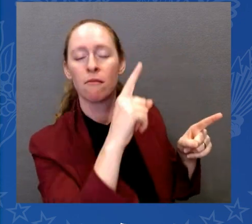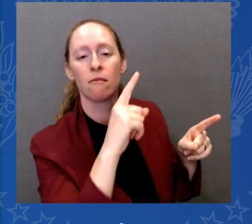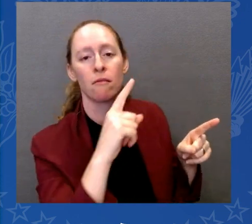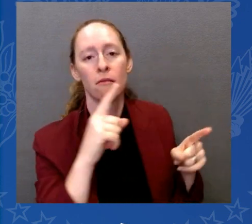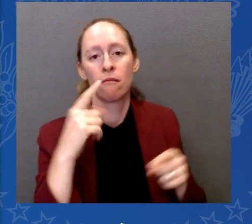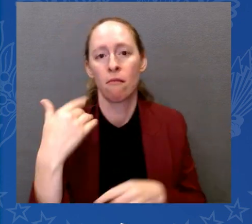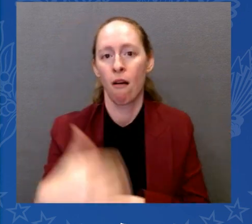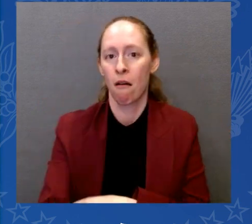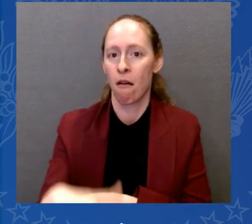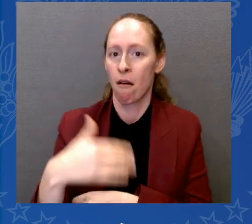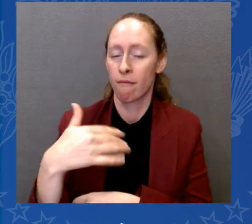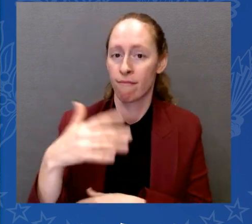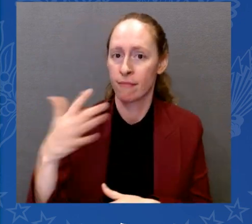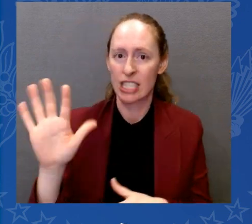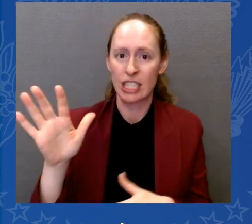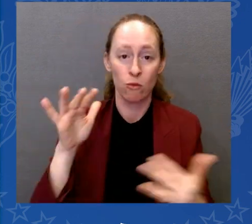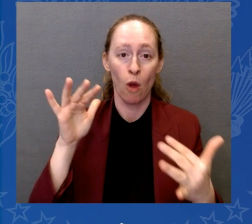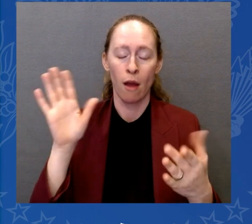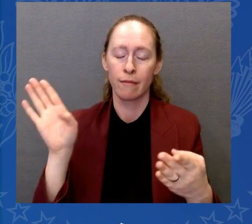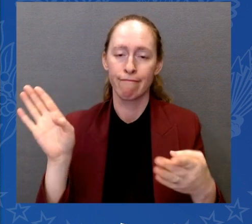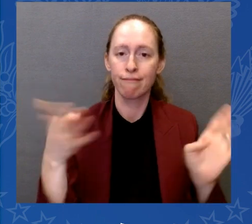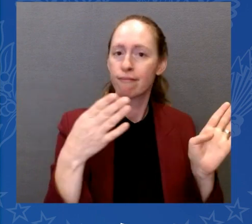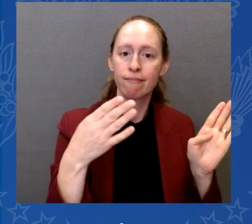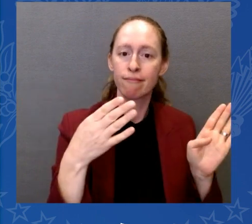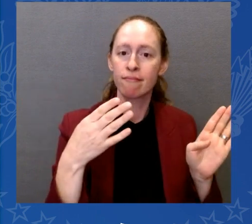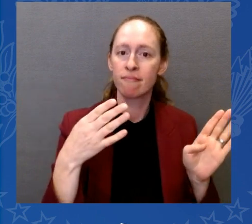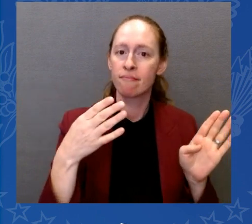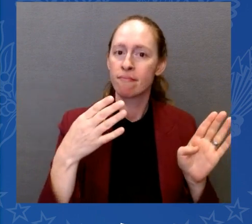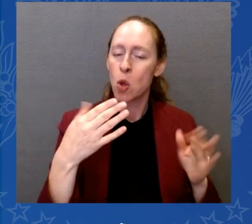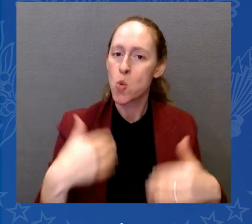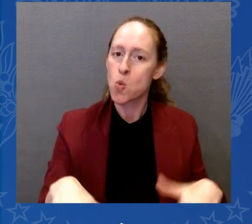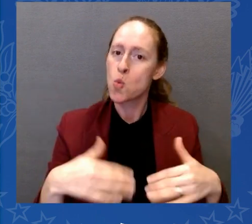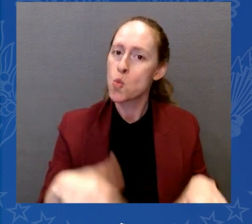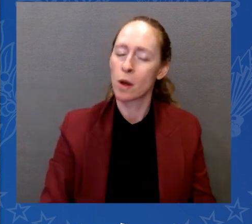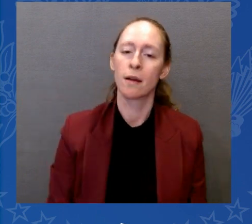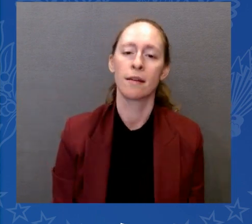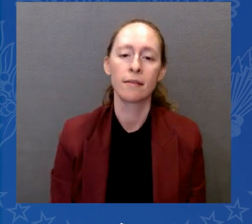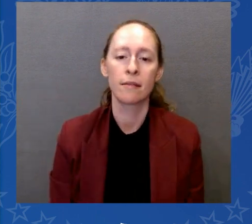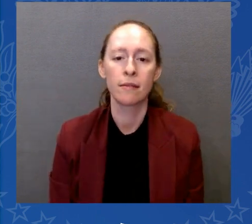Just imagine -- and I mean this sincerely. I say this as a father of a man who won the Bronze Star,